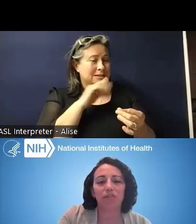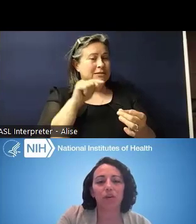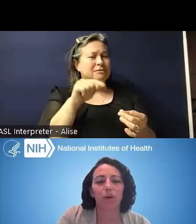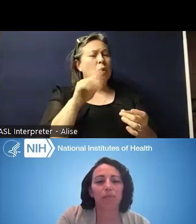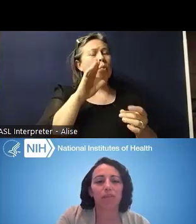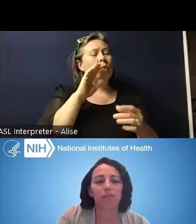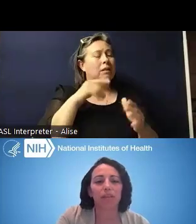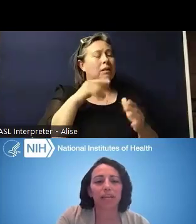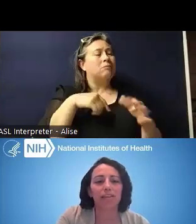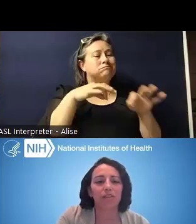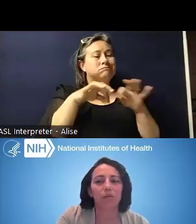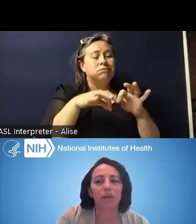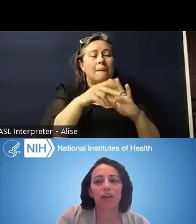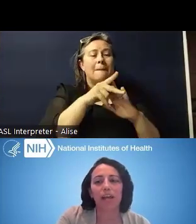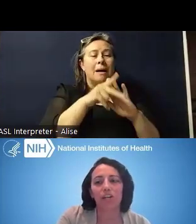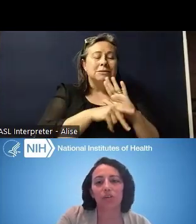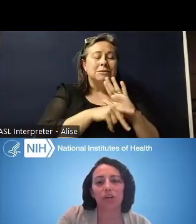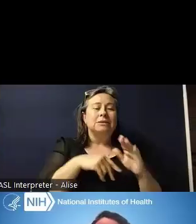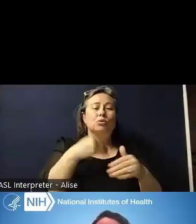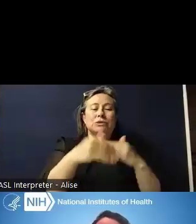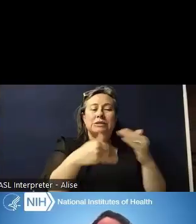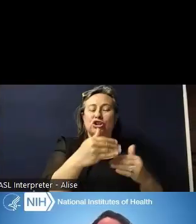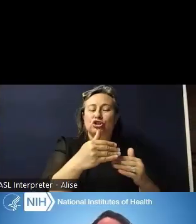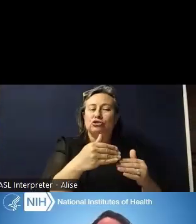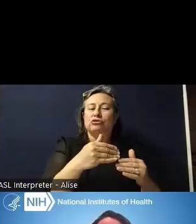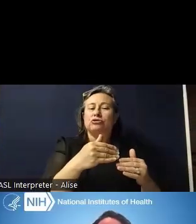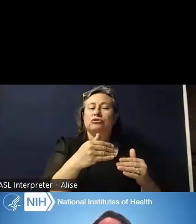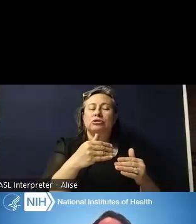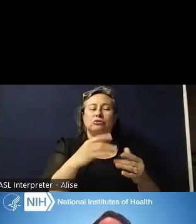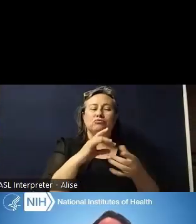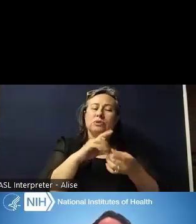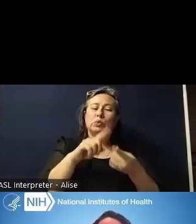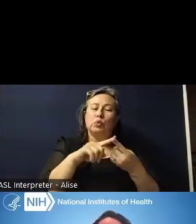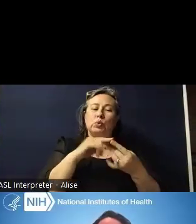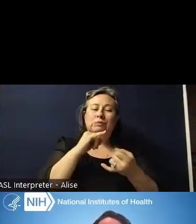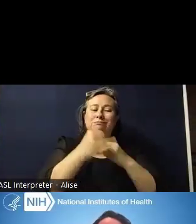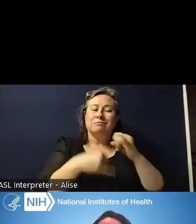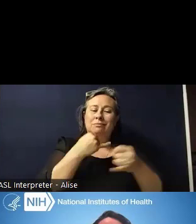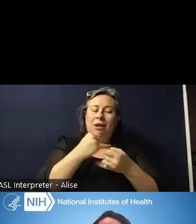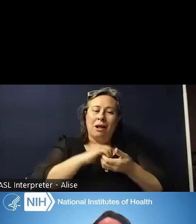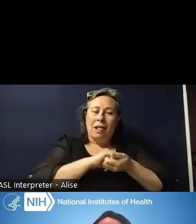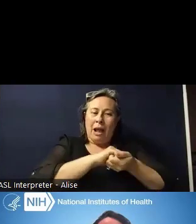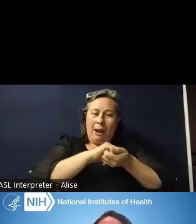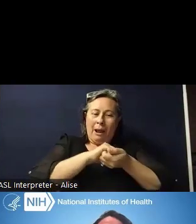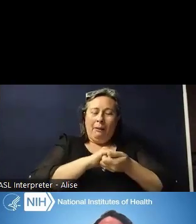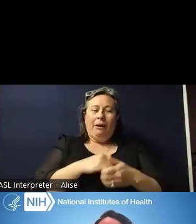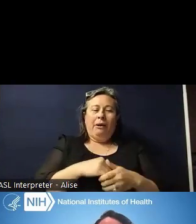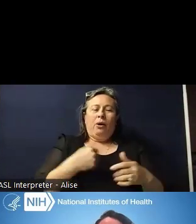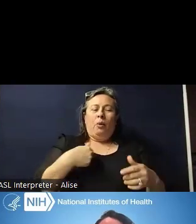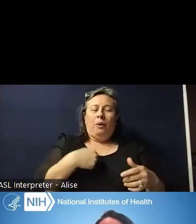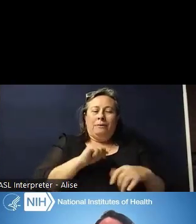and requirements related to international collaborations. We've broken it down into pre-award requirements